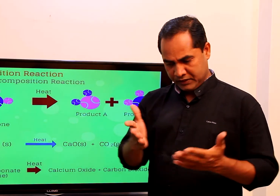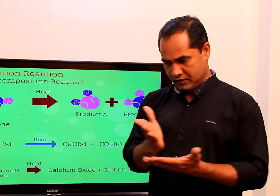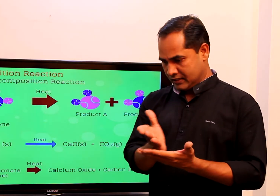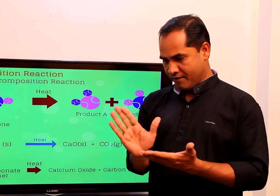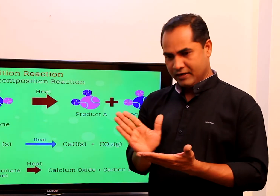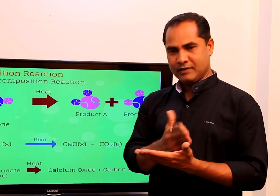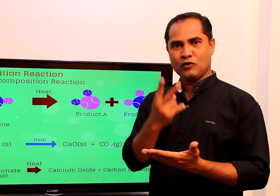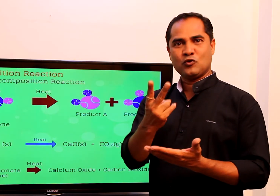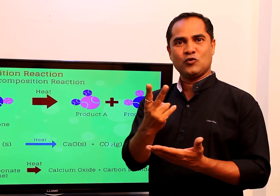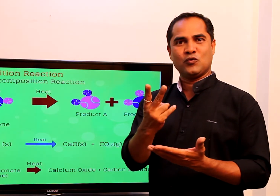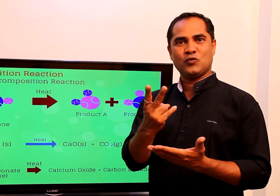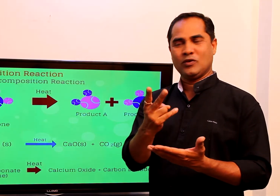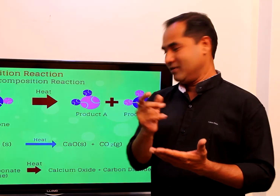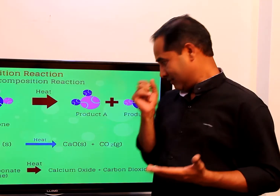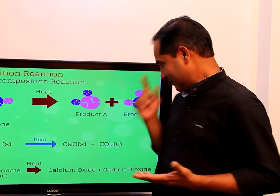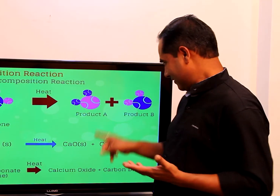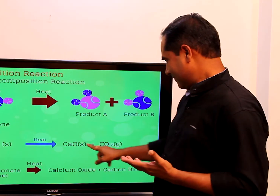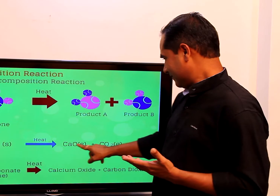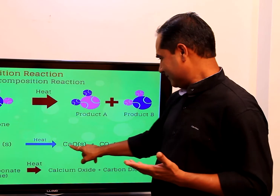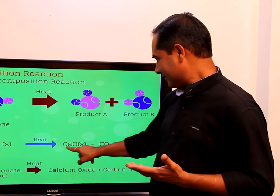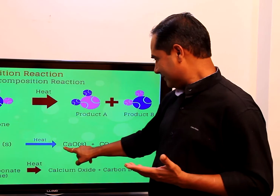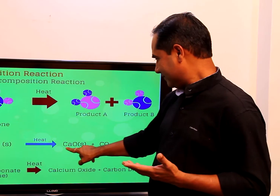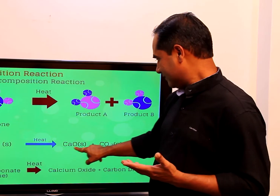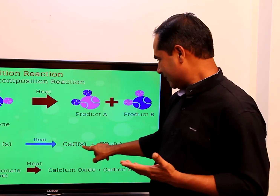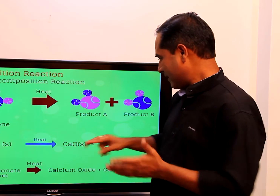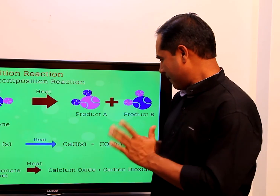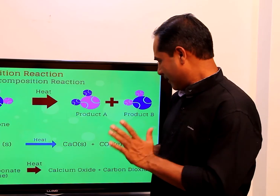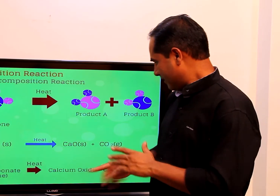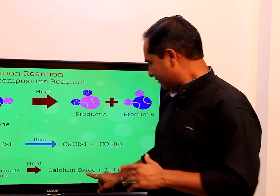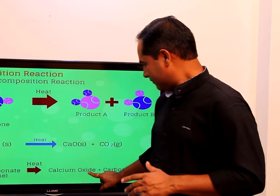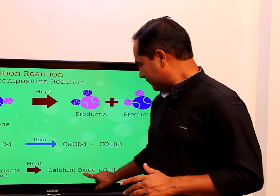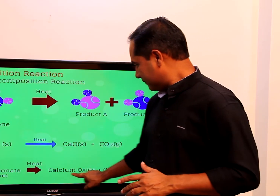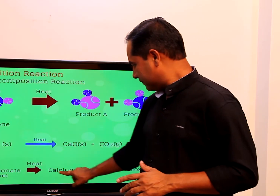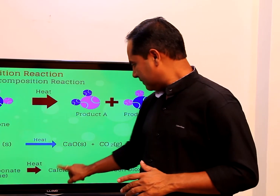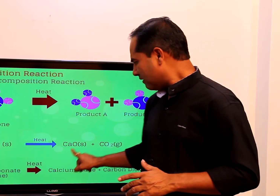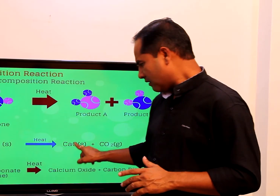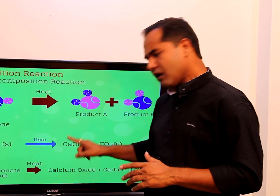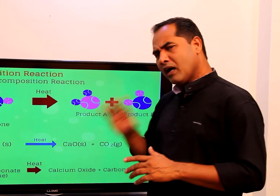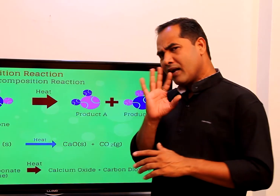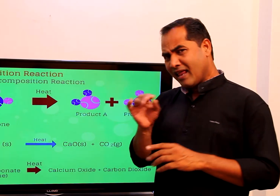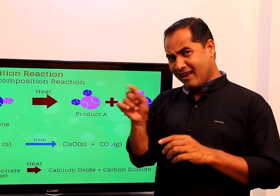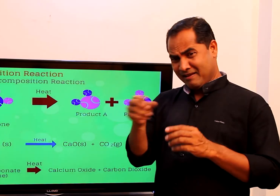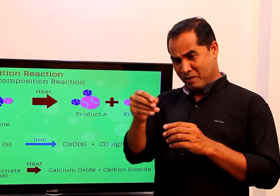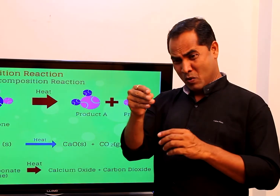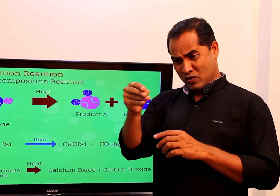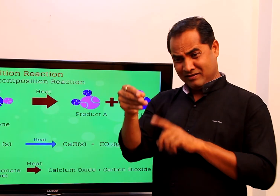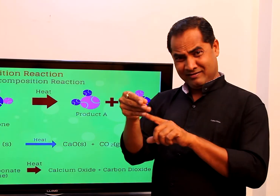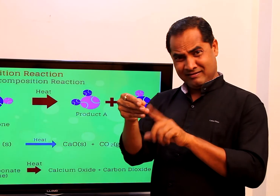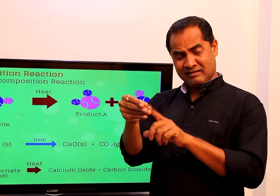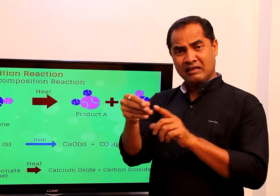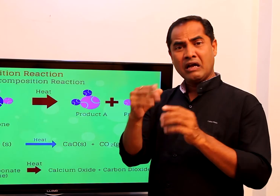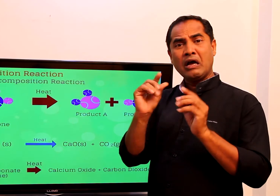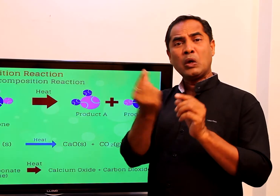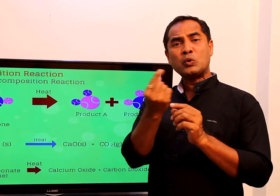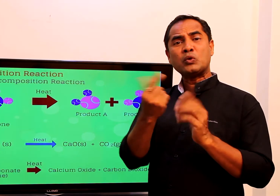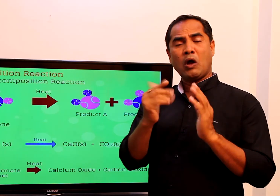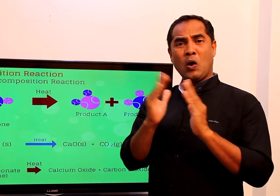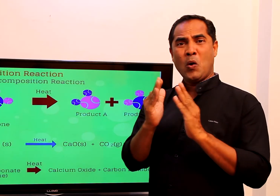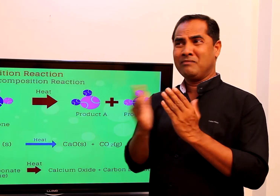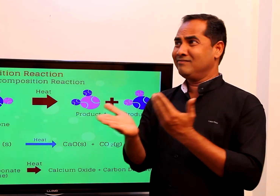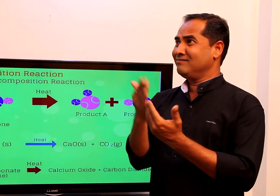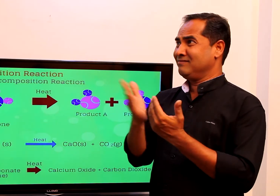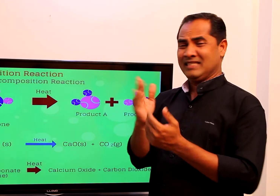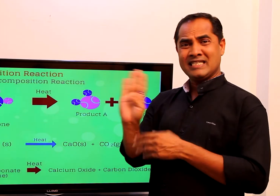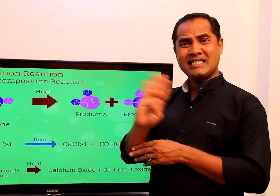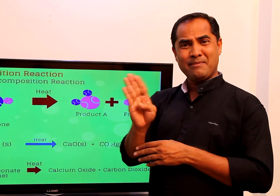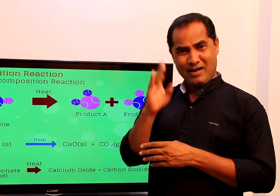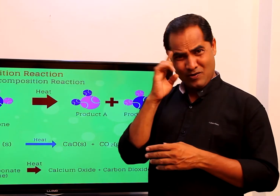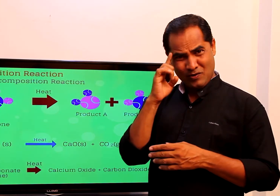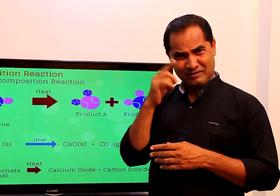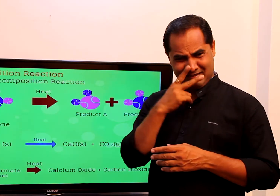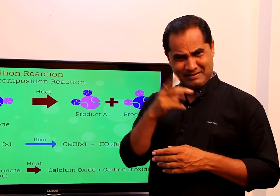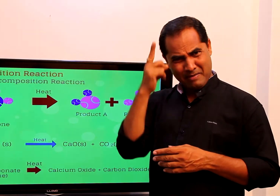change and formation of two products - calcium oxide, which is used in painting